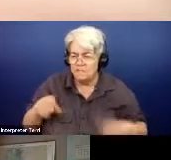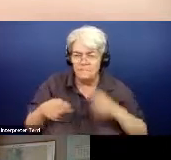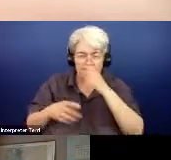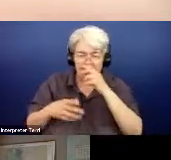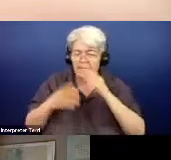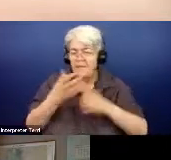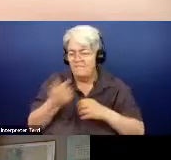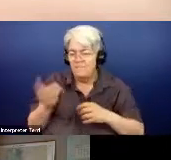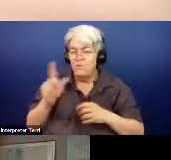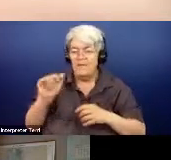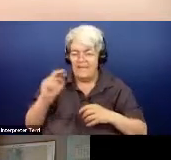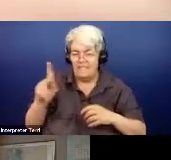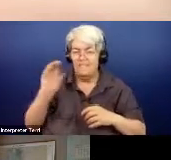been dropped -- lungs which have been